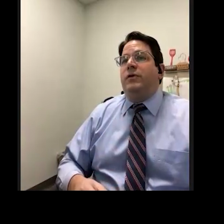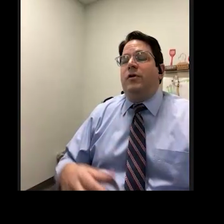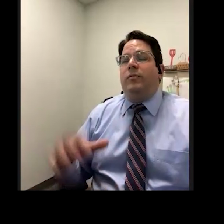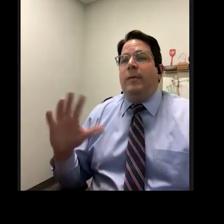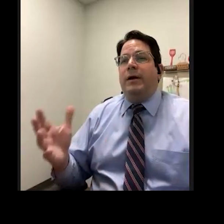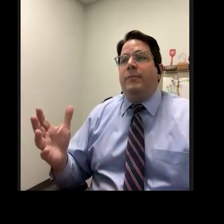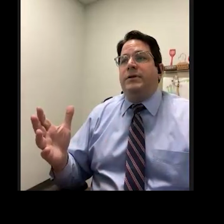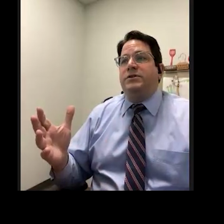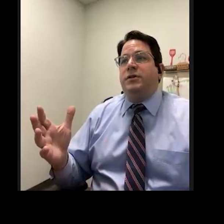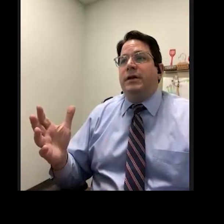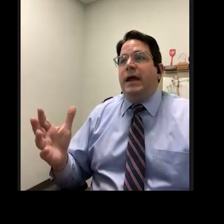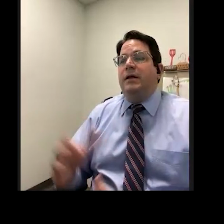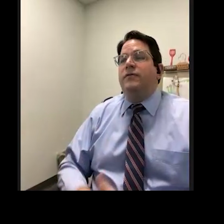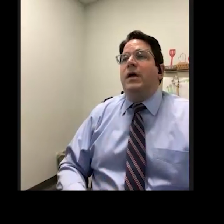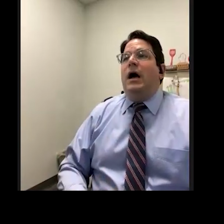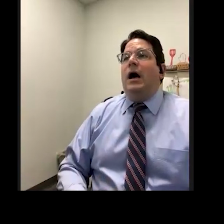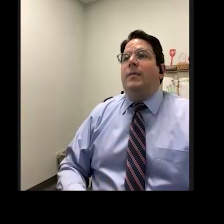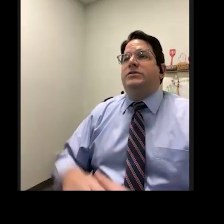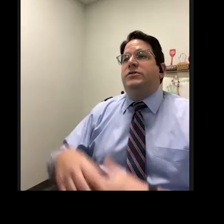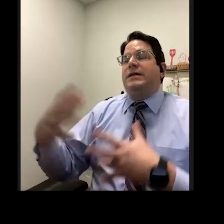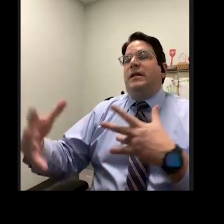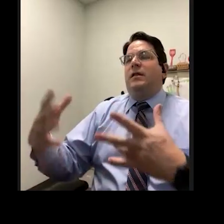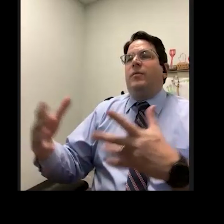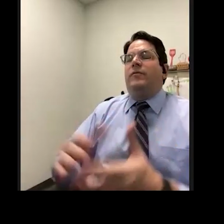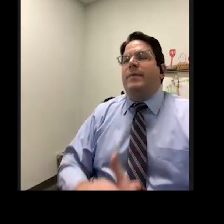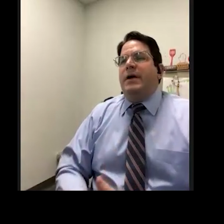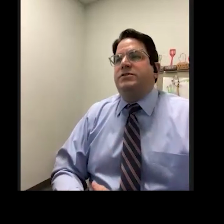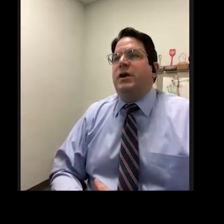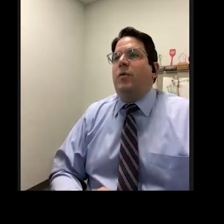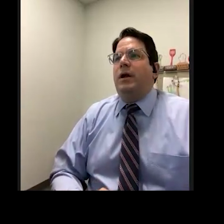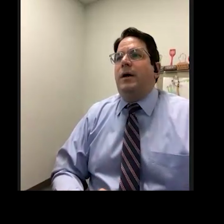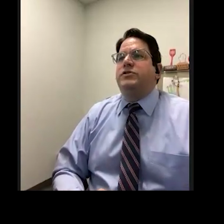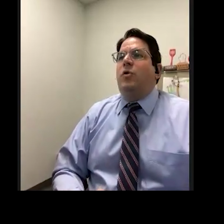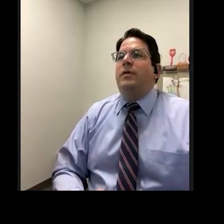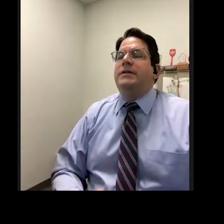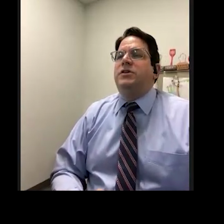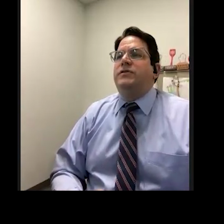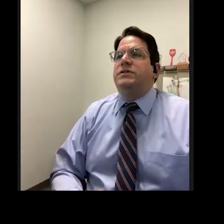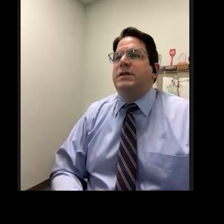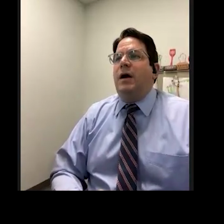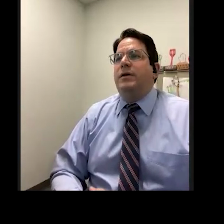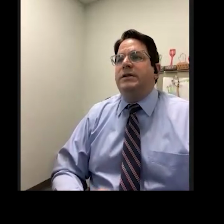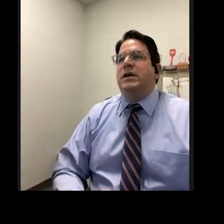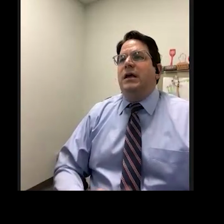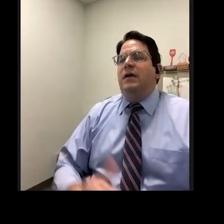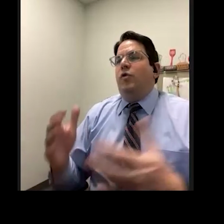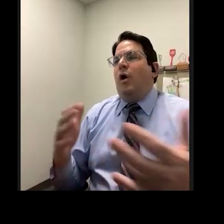because they might not be digitally native. So that's a little bit of my messaging when it comes to online services nowadays.